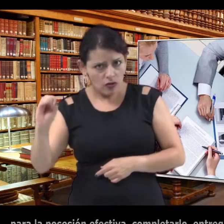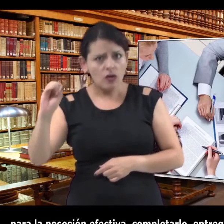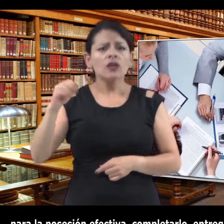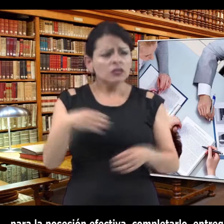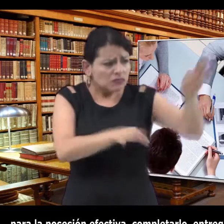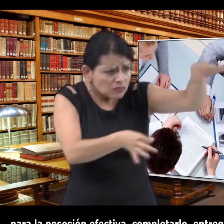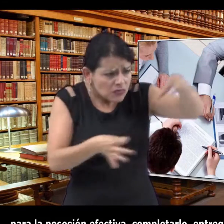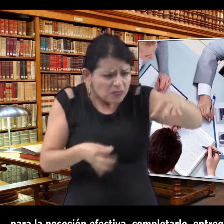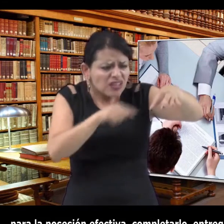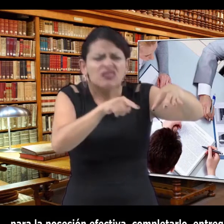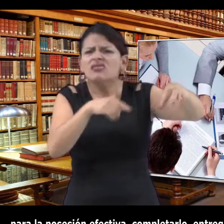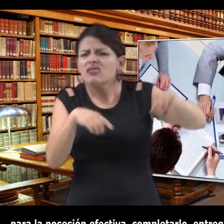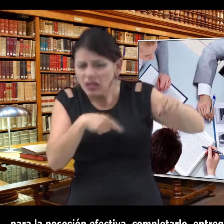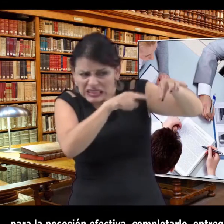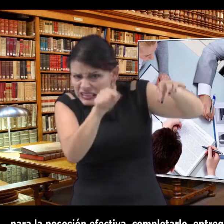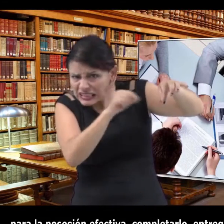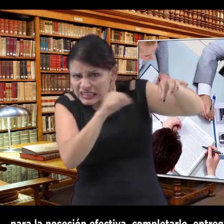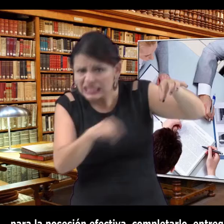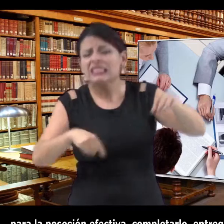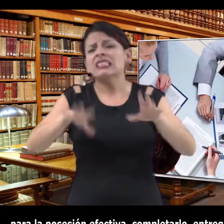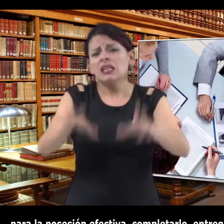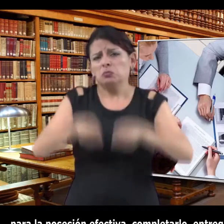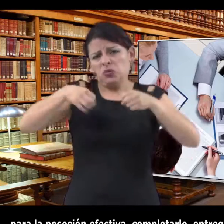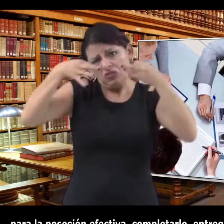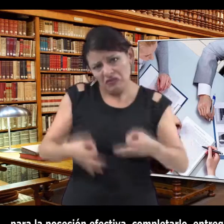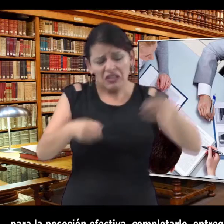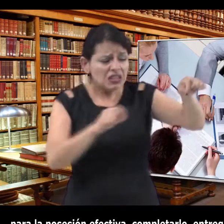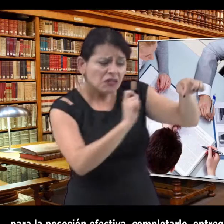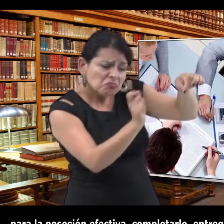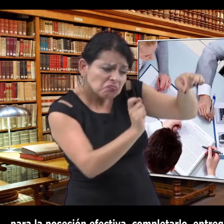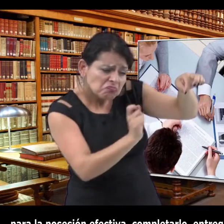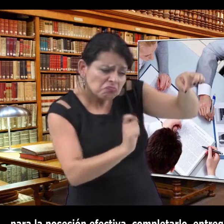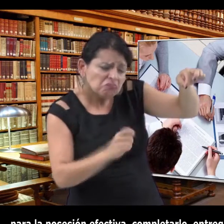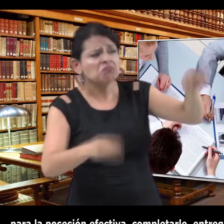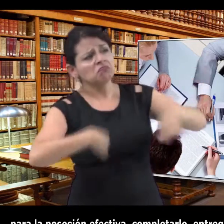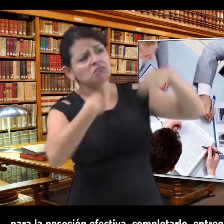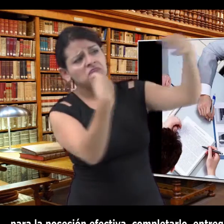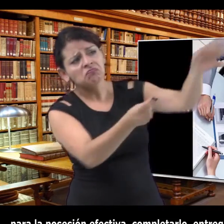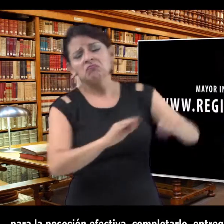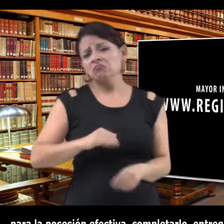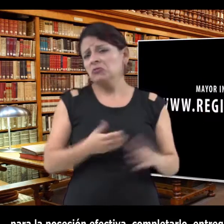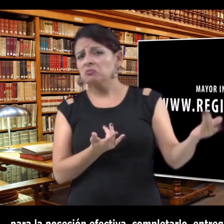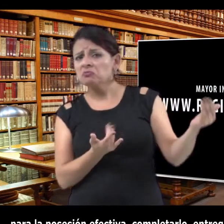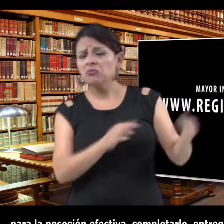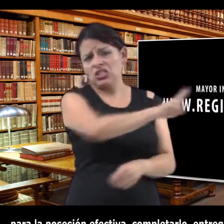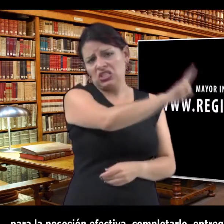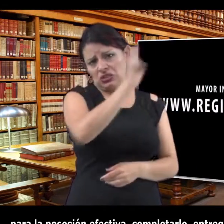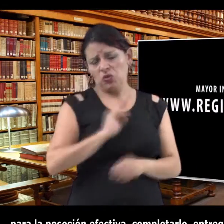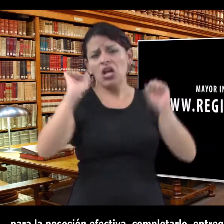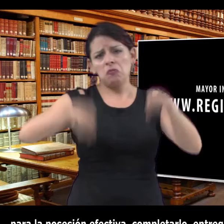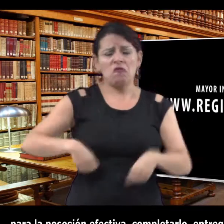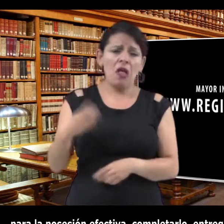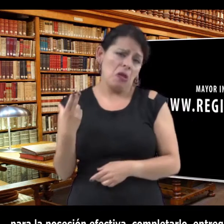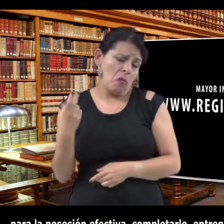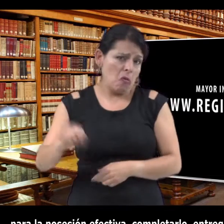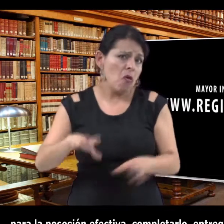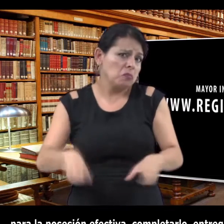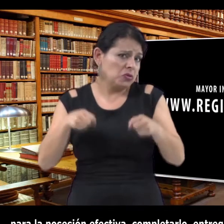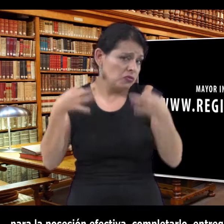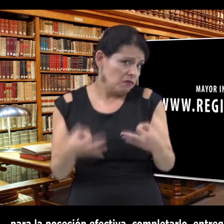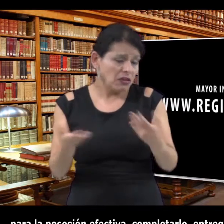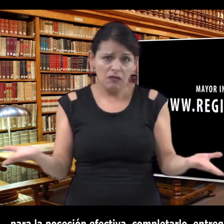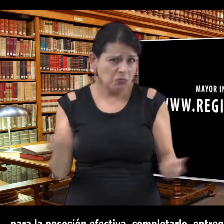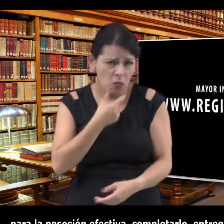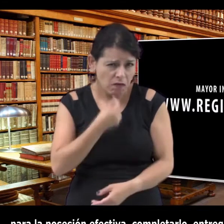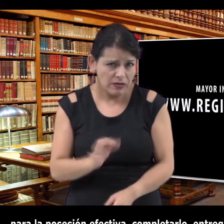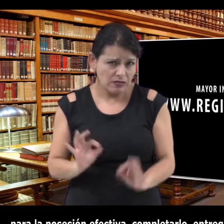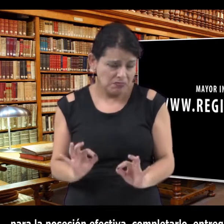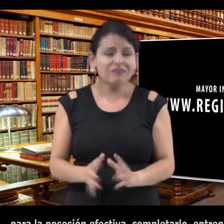the posesión efectiva, fill it, give it back, and wait for the results. It is easier.